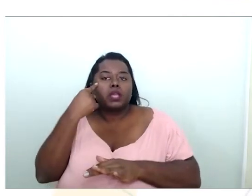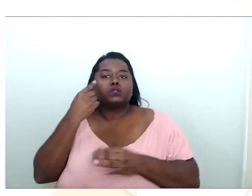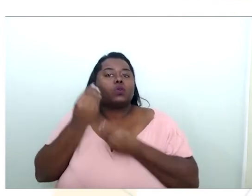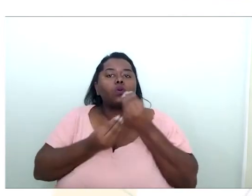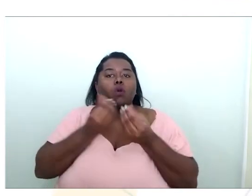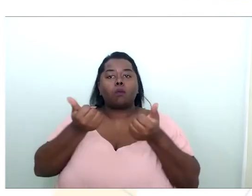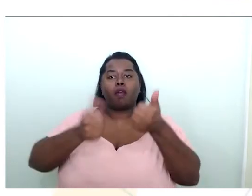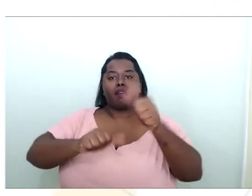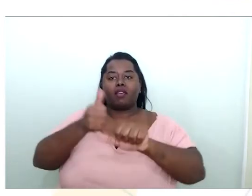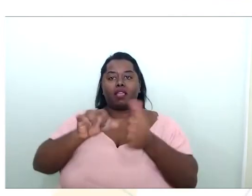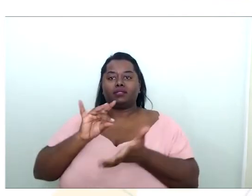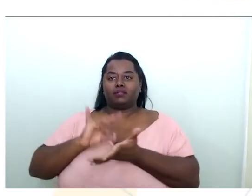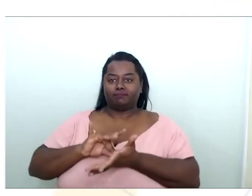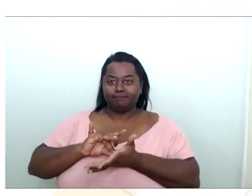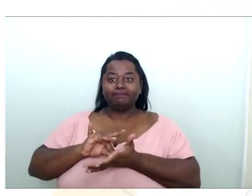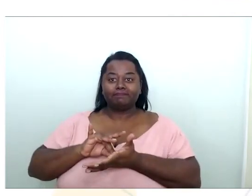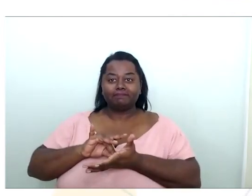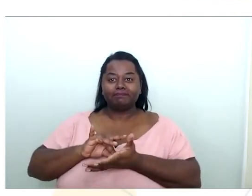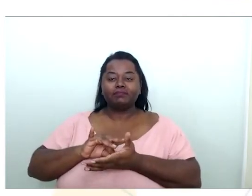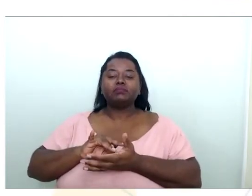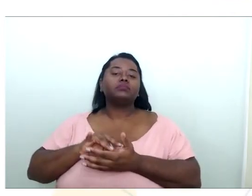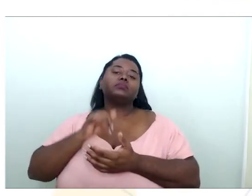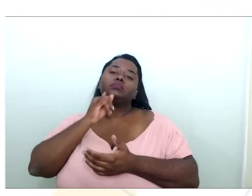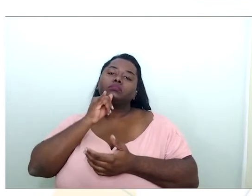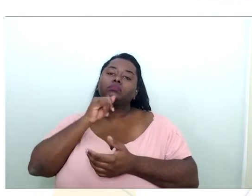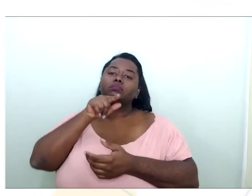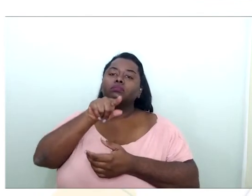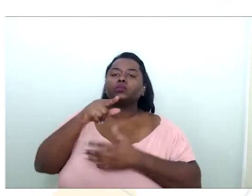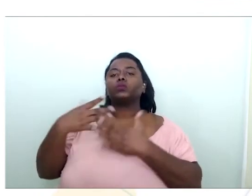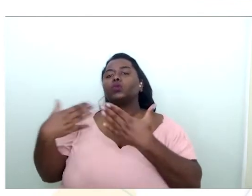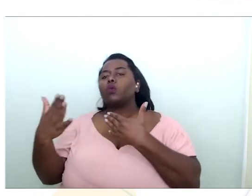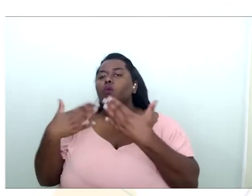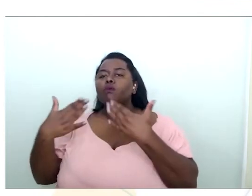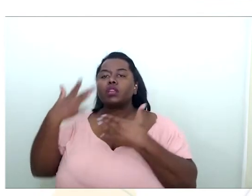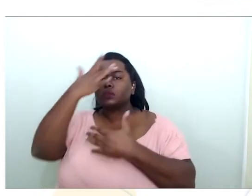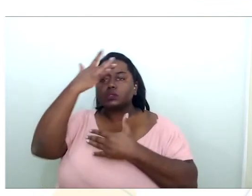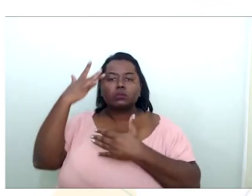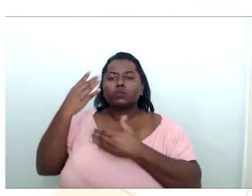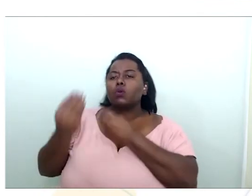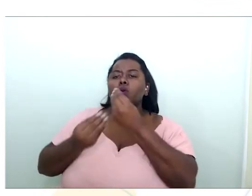you talk to people about how you can assess learning online and they suddenly